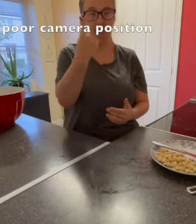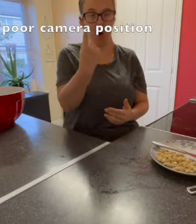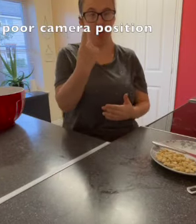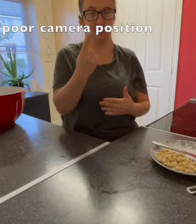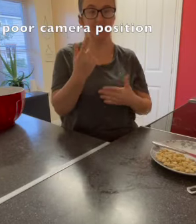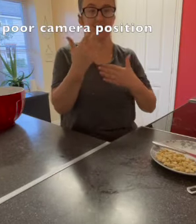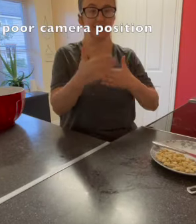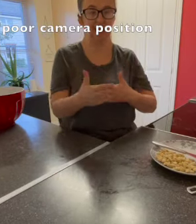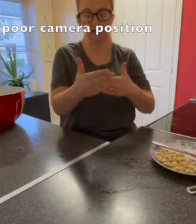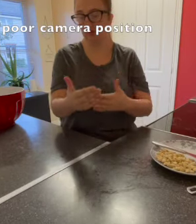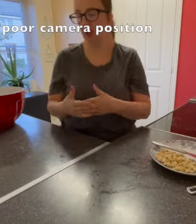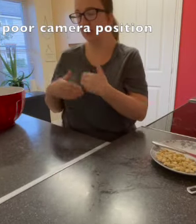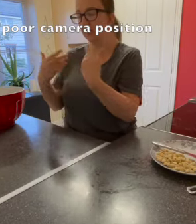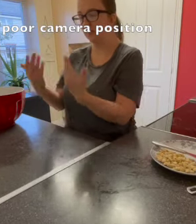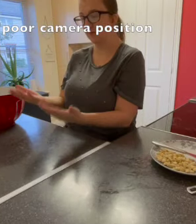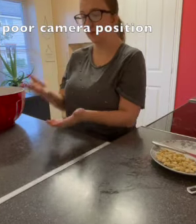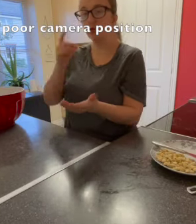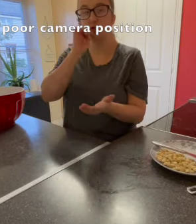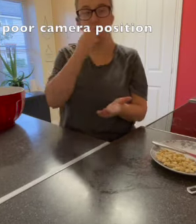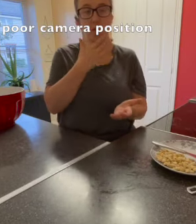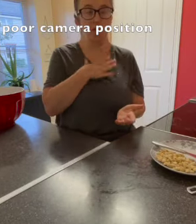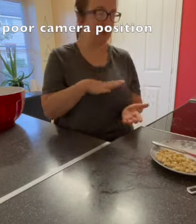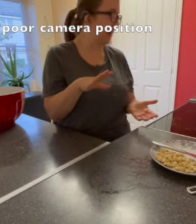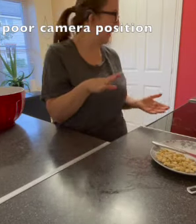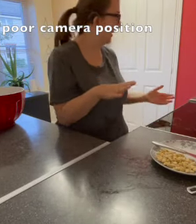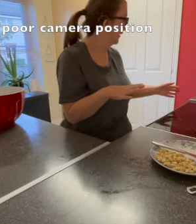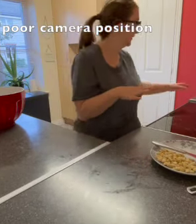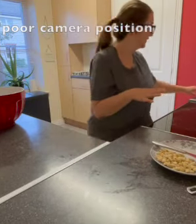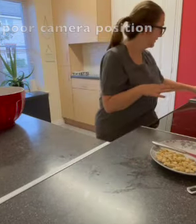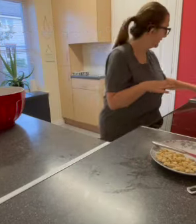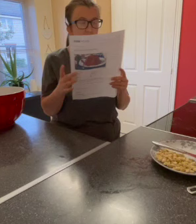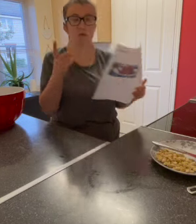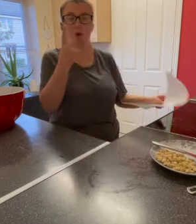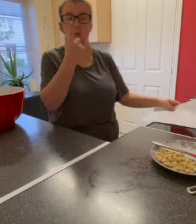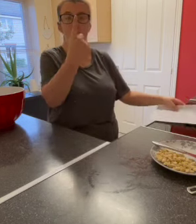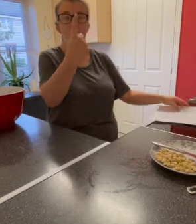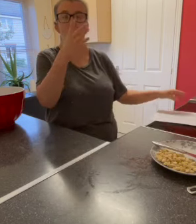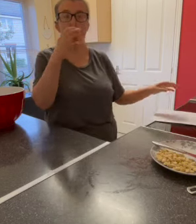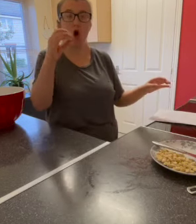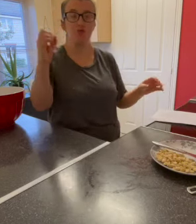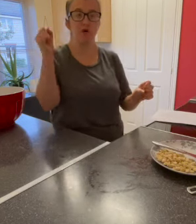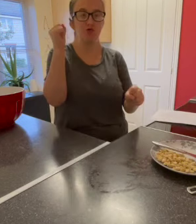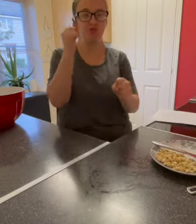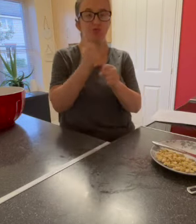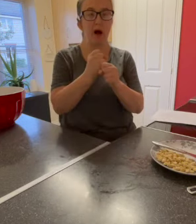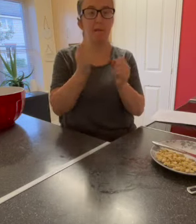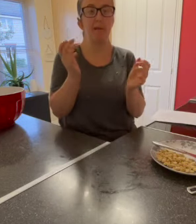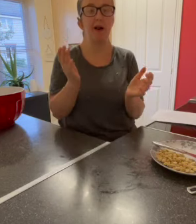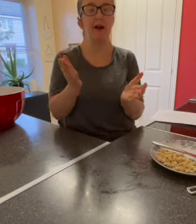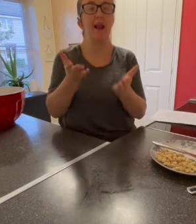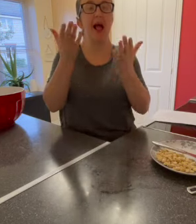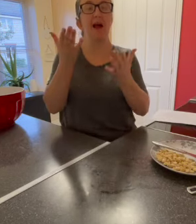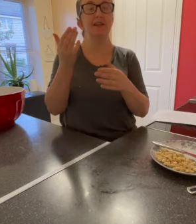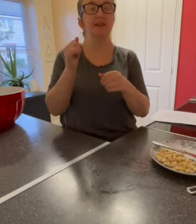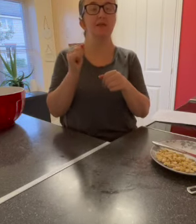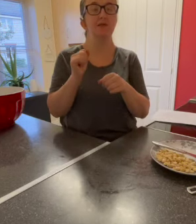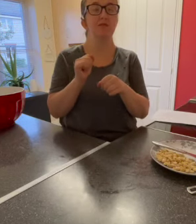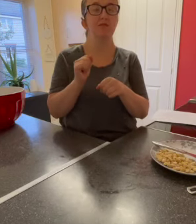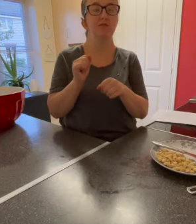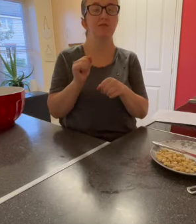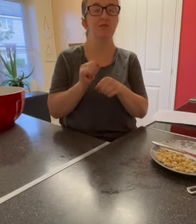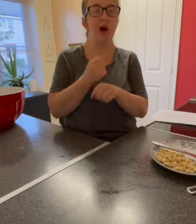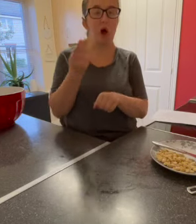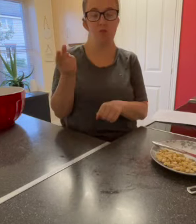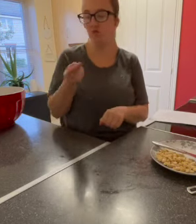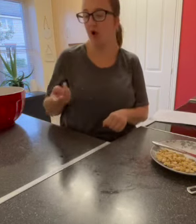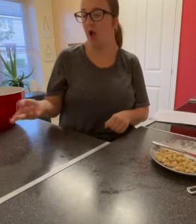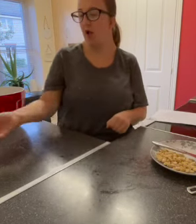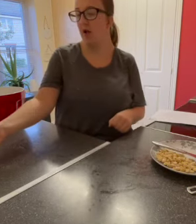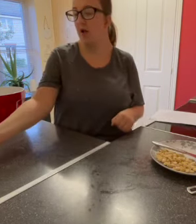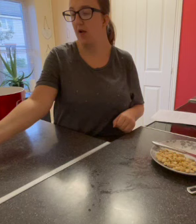first section, you will need 100g of Light Brown Sugar,